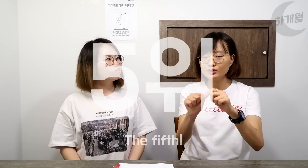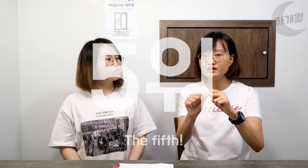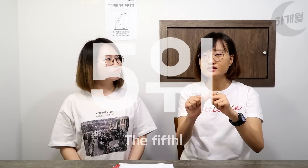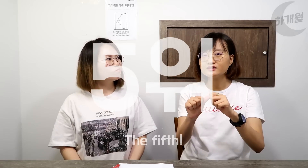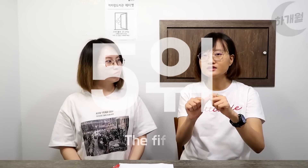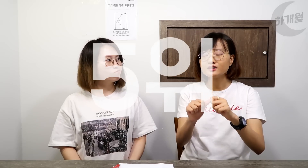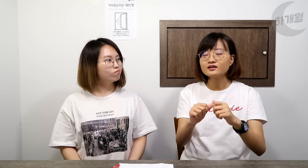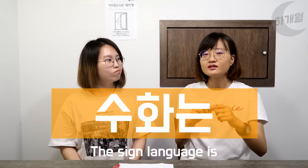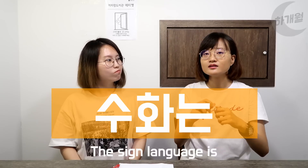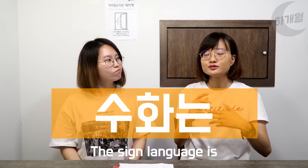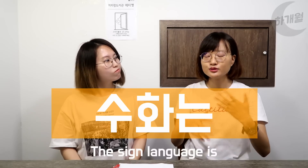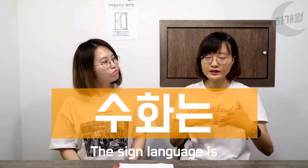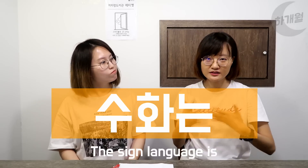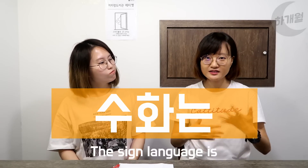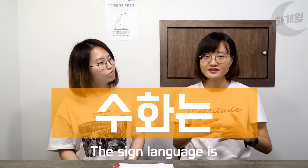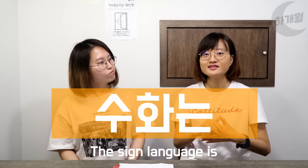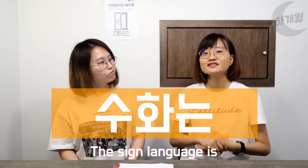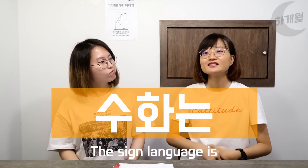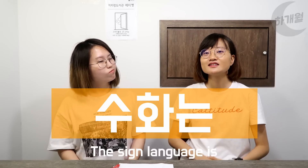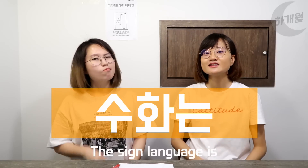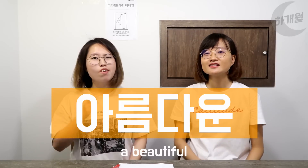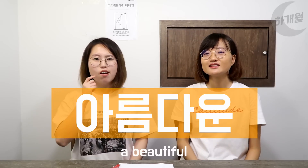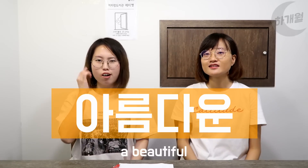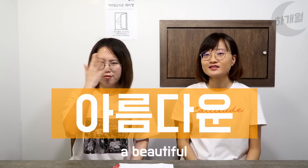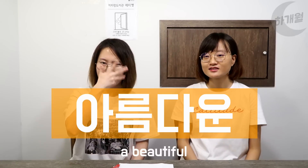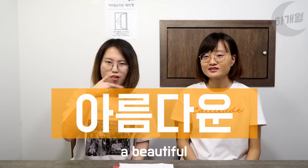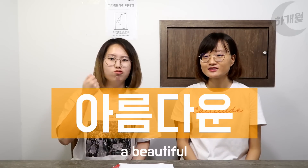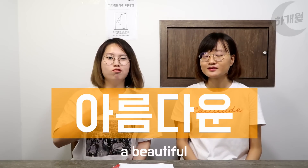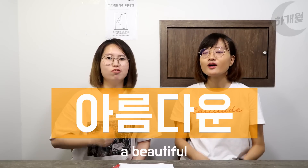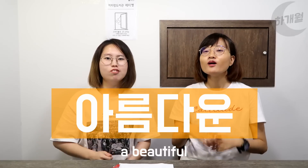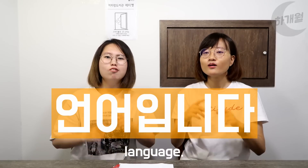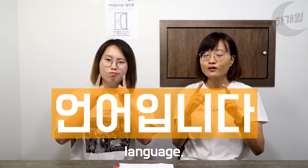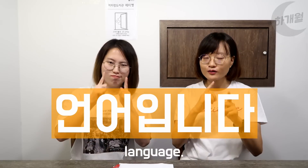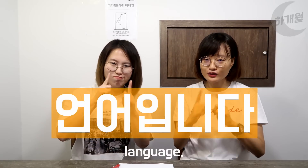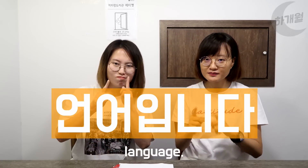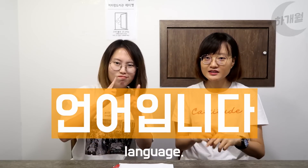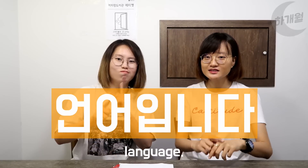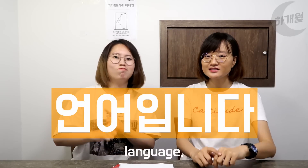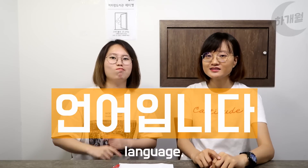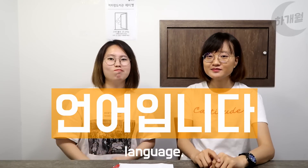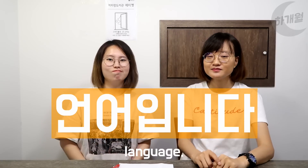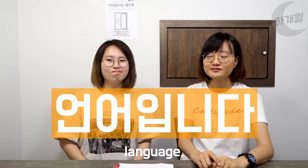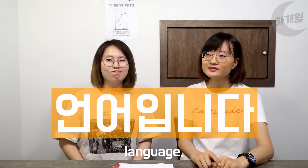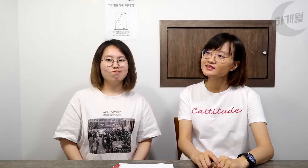The fifth! The sign language is a beautiful language.